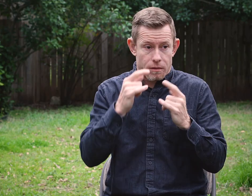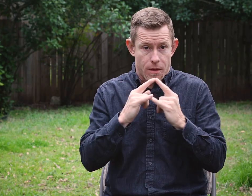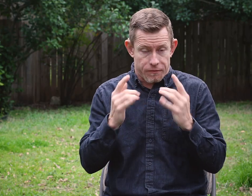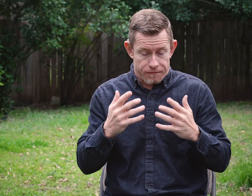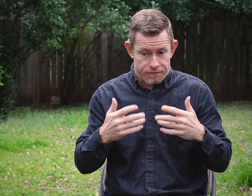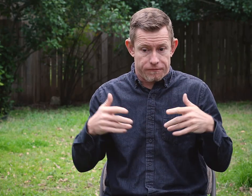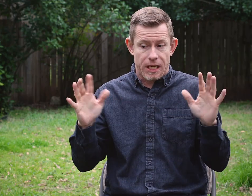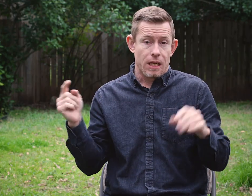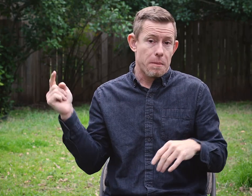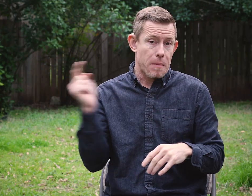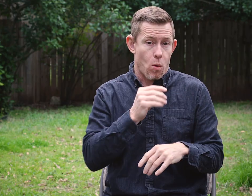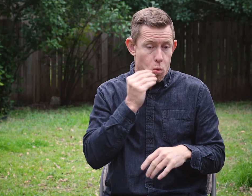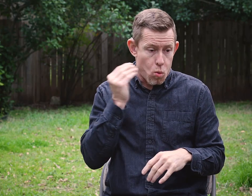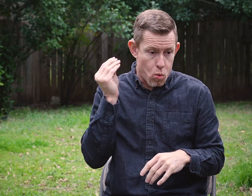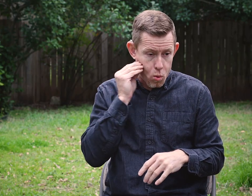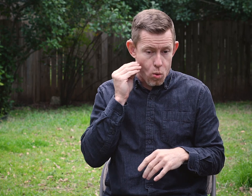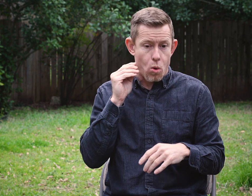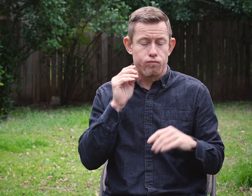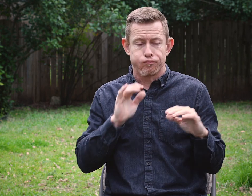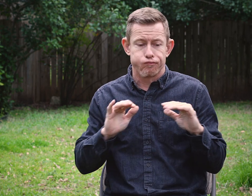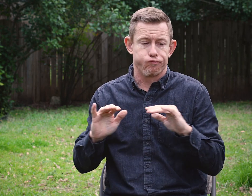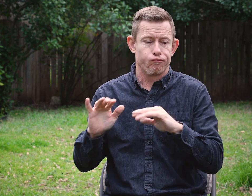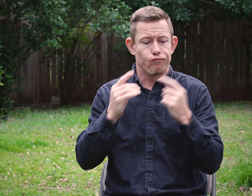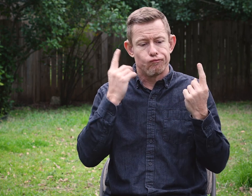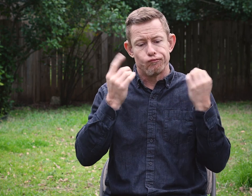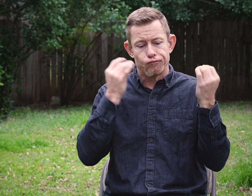After summer camp, when I was back home, I got to thinking,